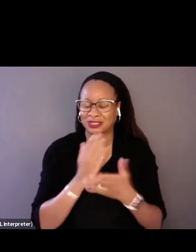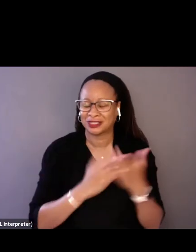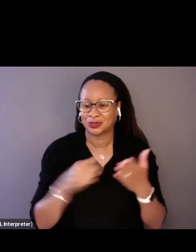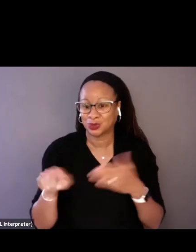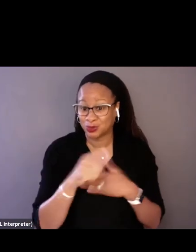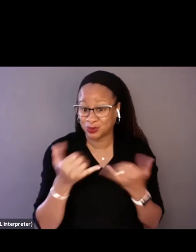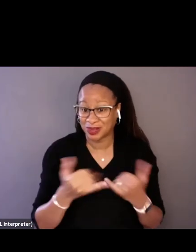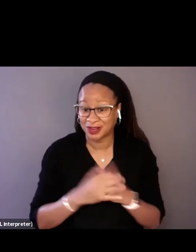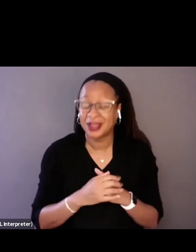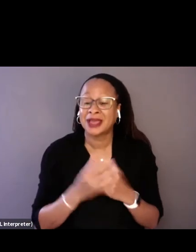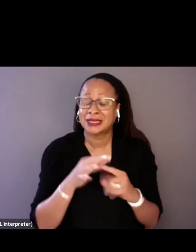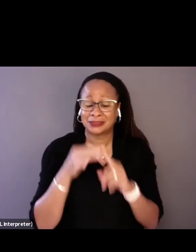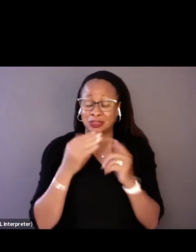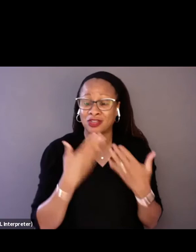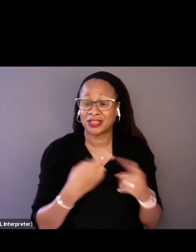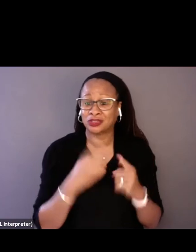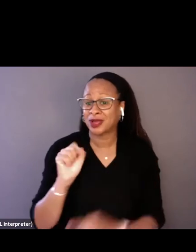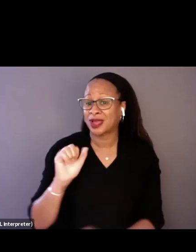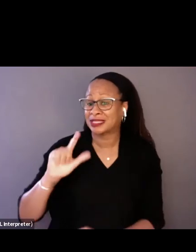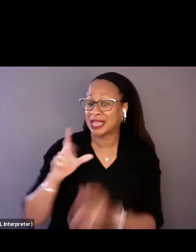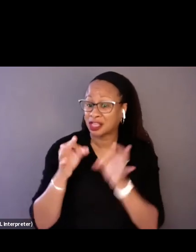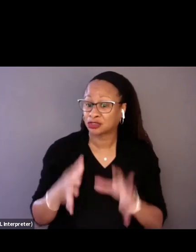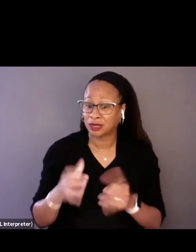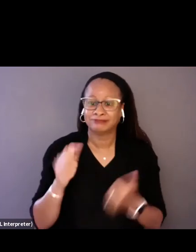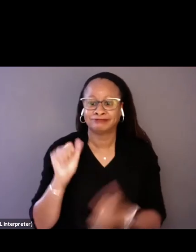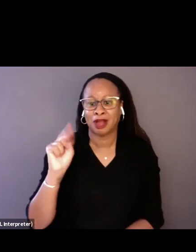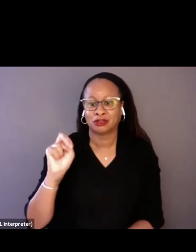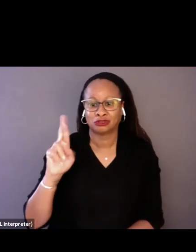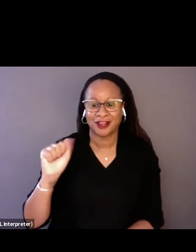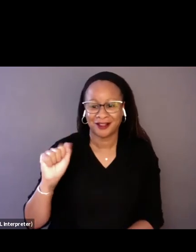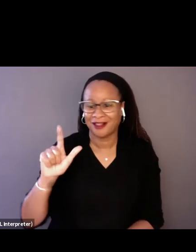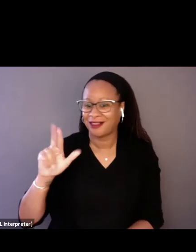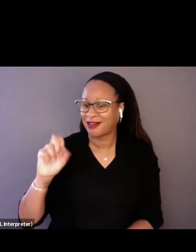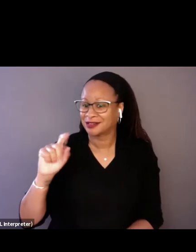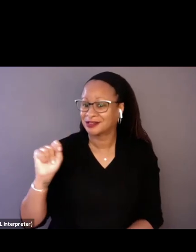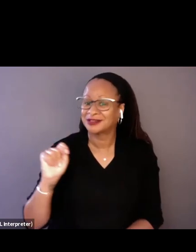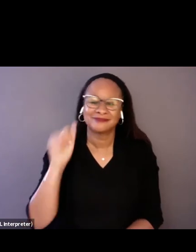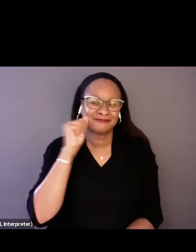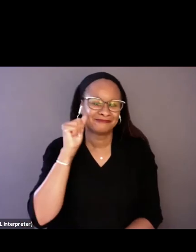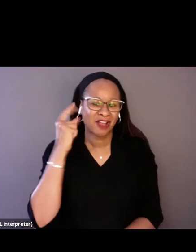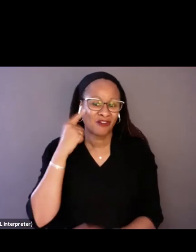and special thanks to our ASL interpreter Andrea Lust for helping us to make this Q&A